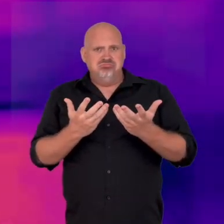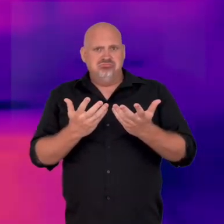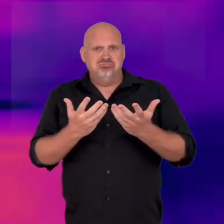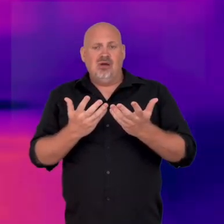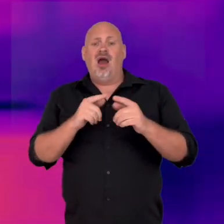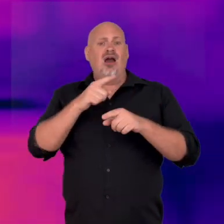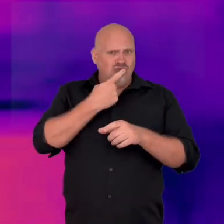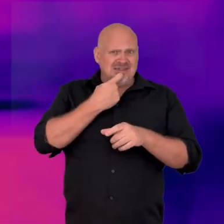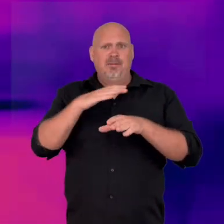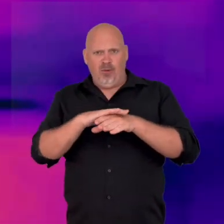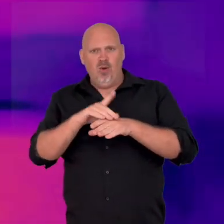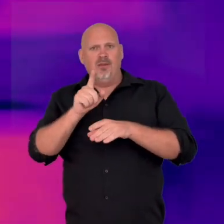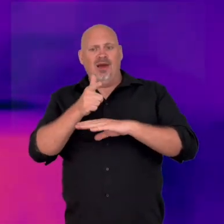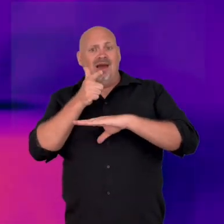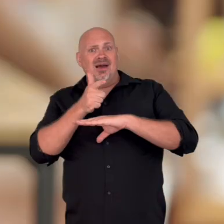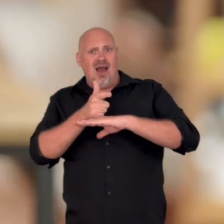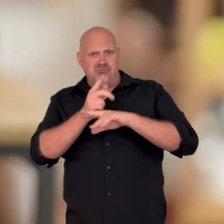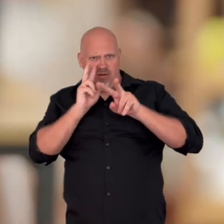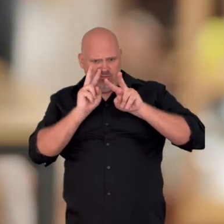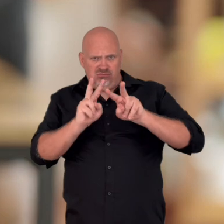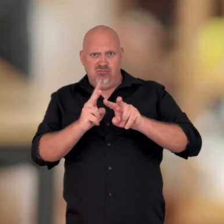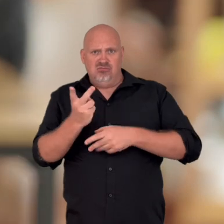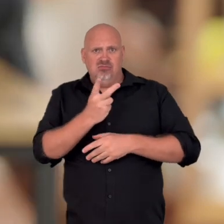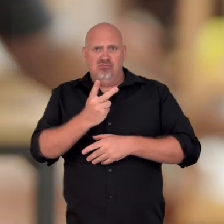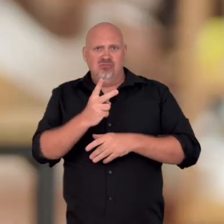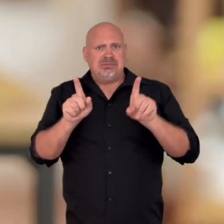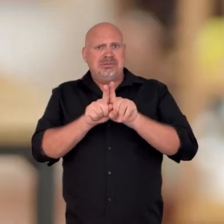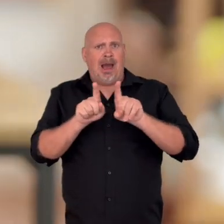but through the semi image they are the same color